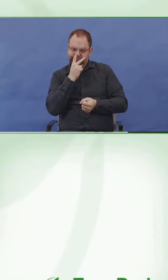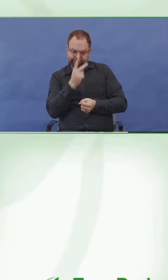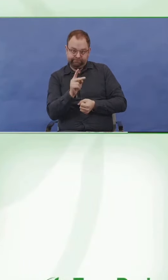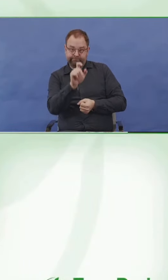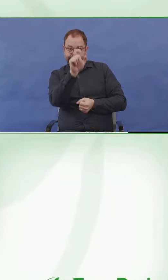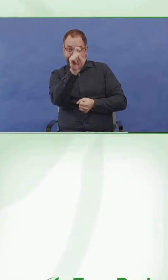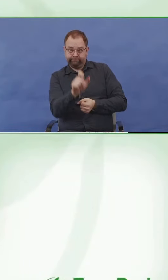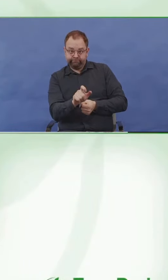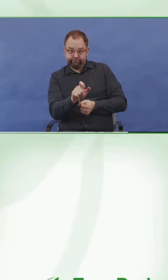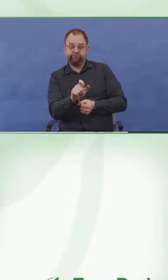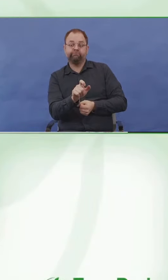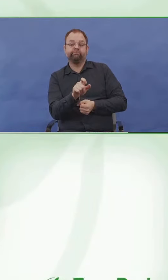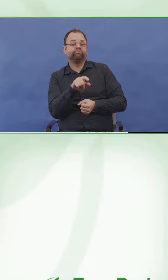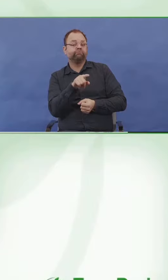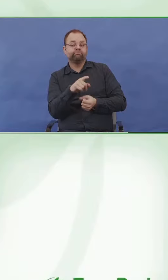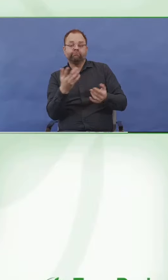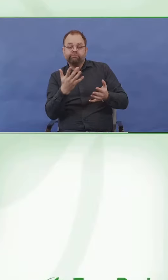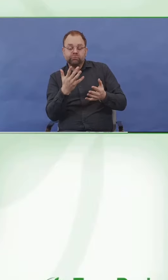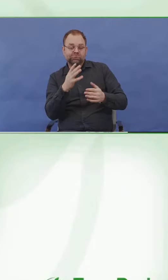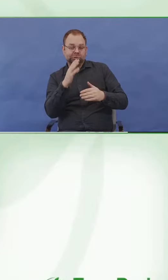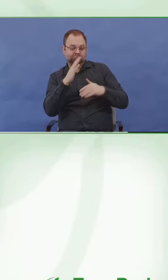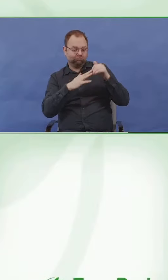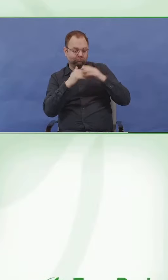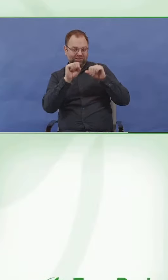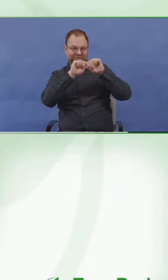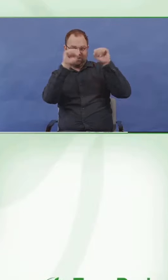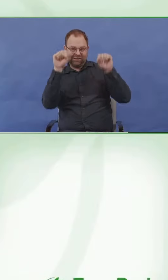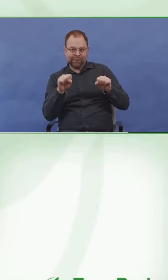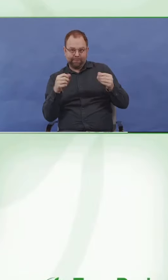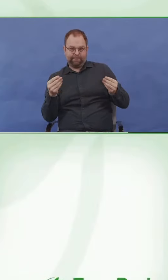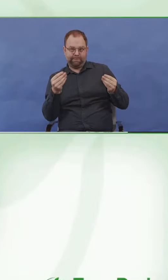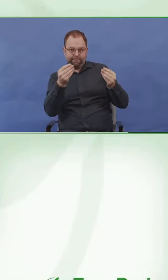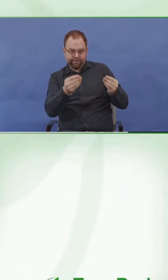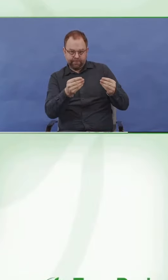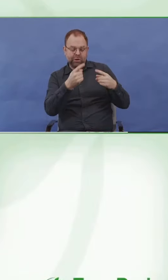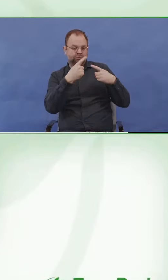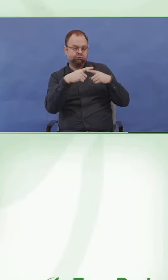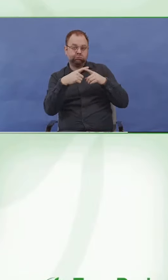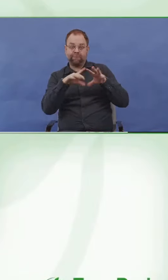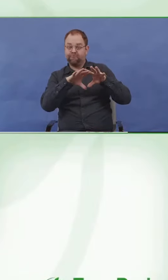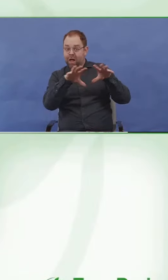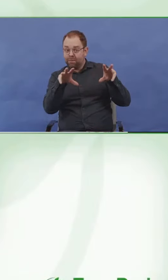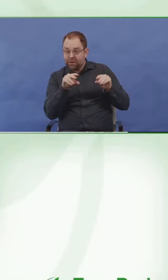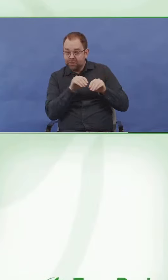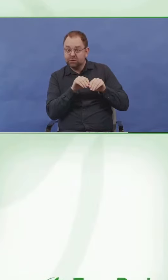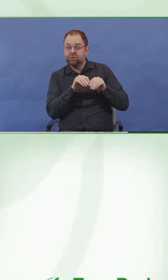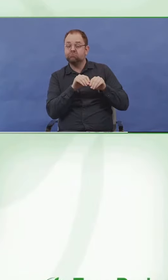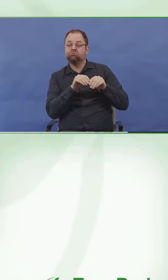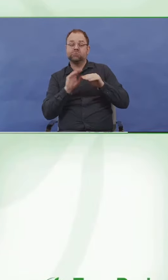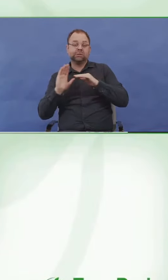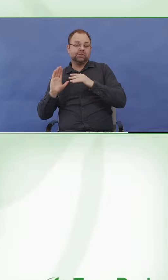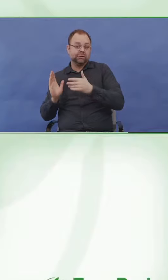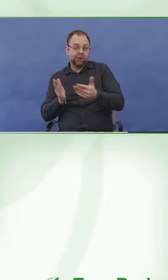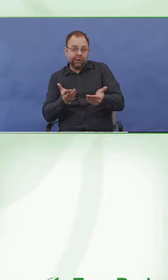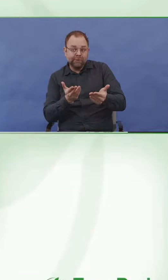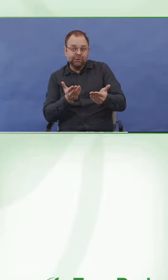Thank you very much. Kamil, do have a closing? What idea do you have that the world should steal?